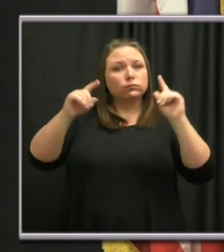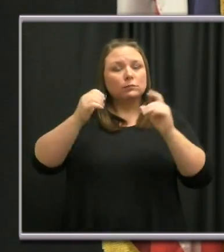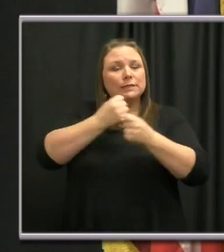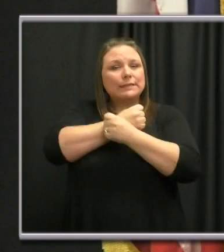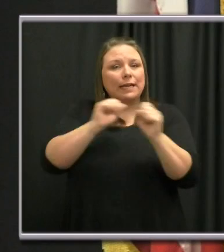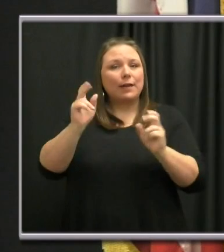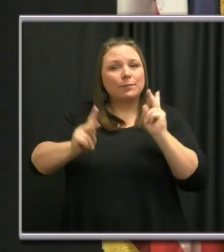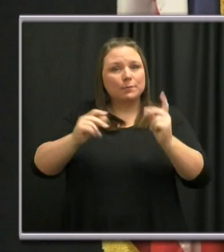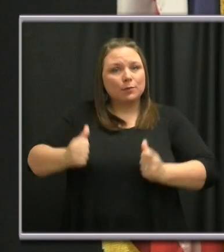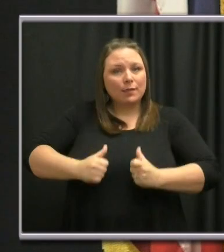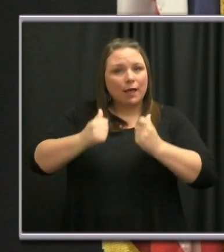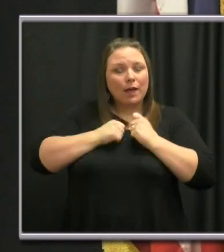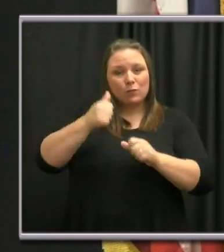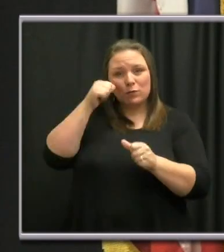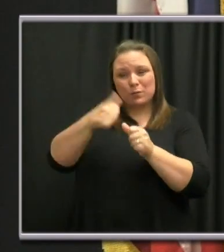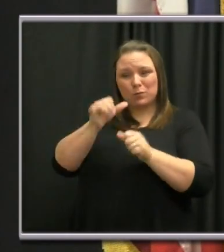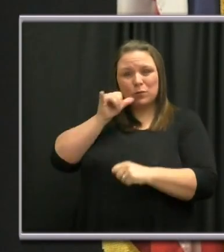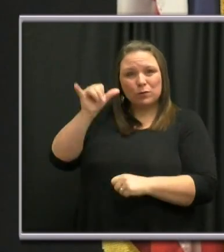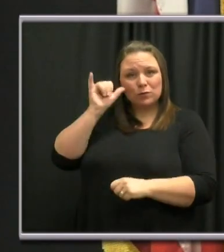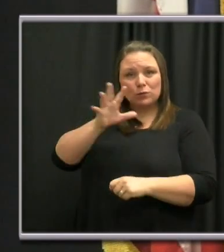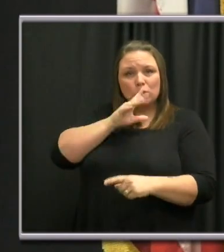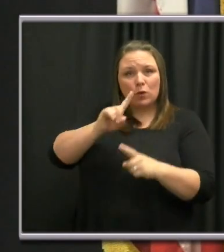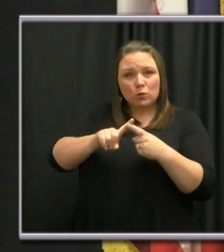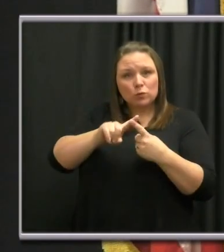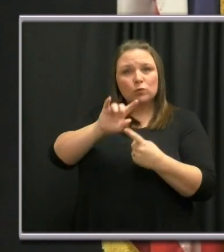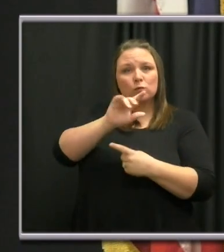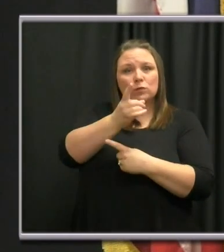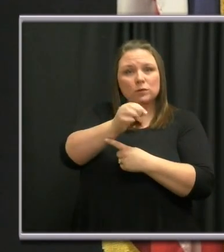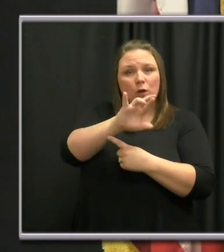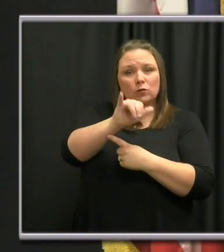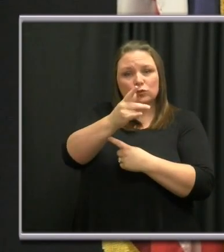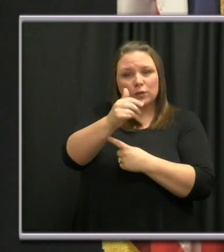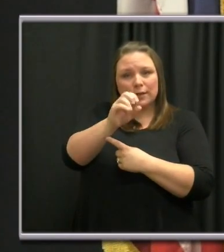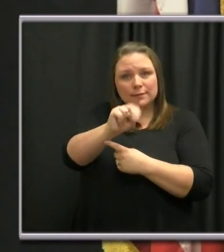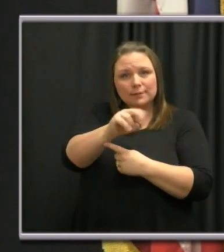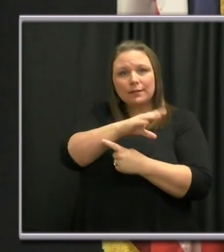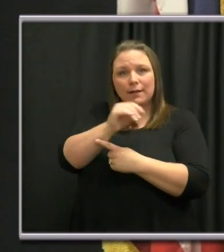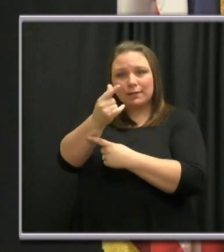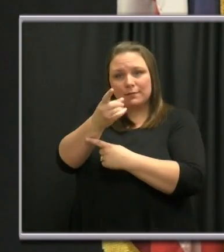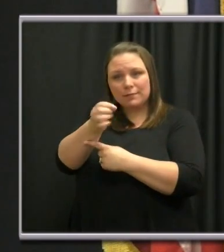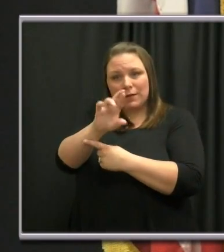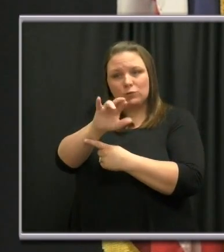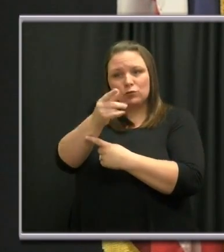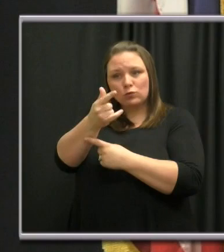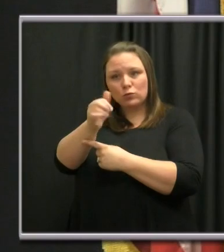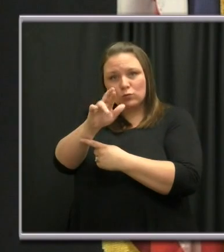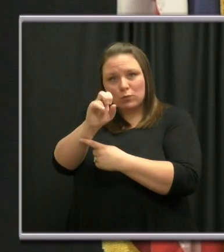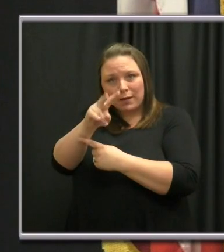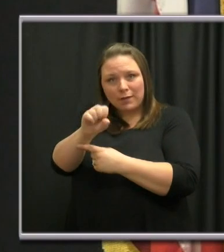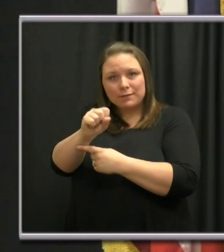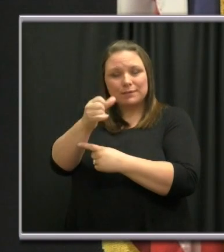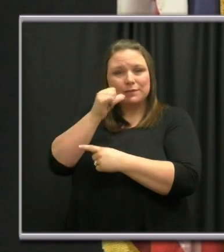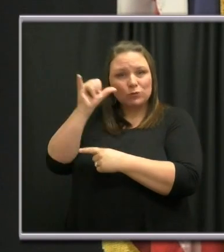ARE SAVING LIVES. NOW AS WE HEARD FROM DOCTOR JACKSON OF HCA HEALTHCARE AND DR GRAVES OF